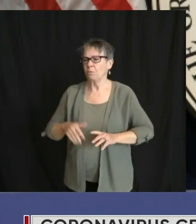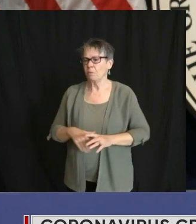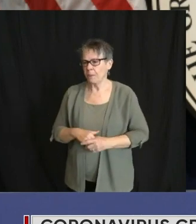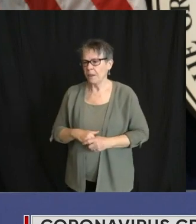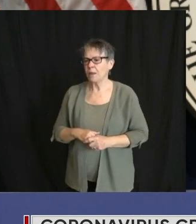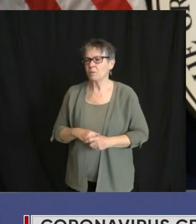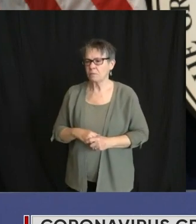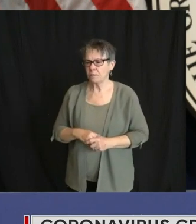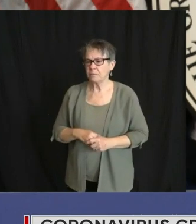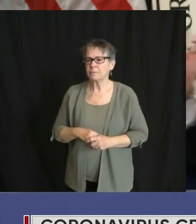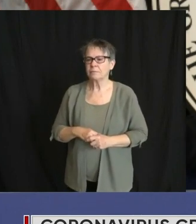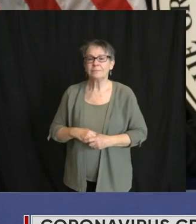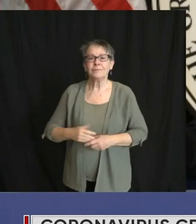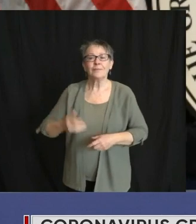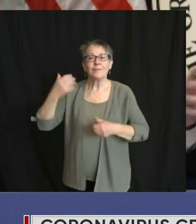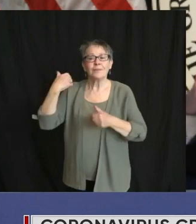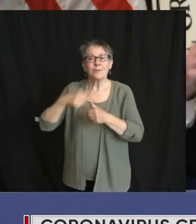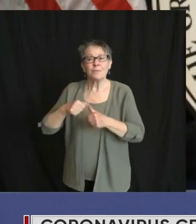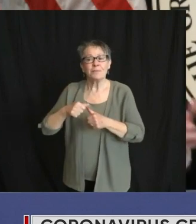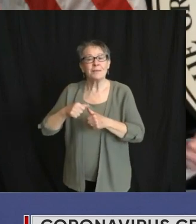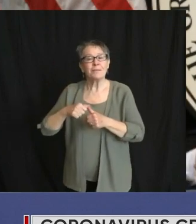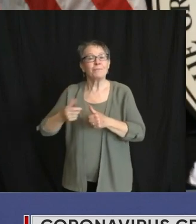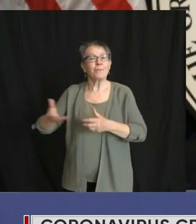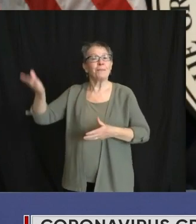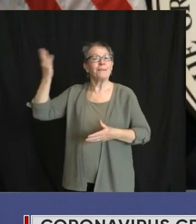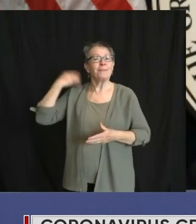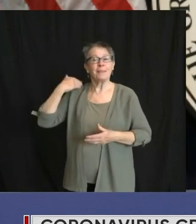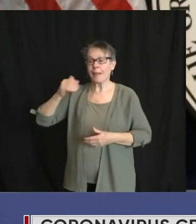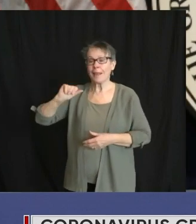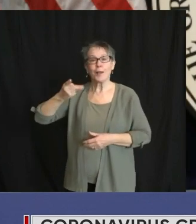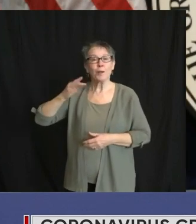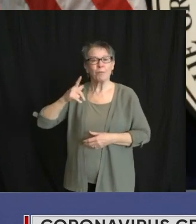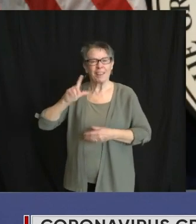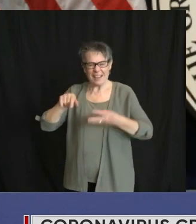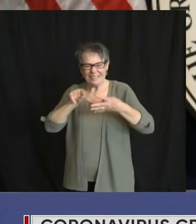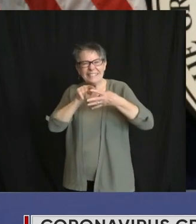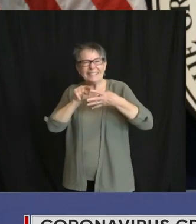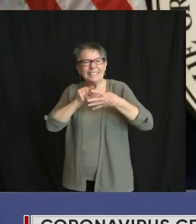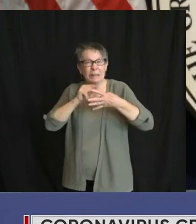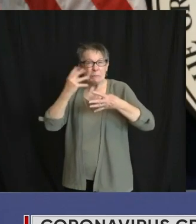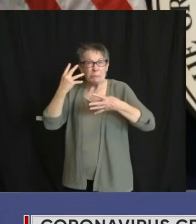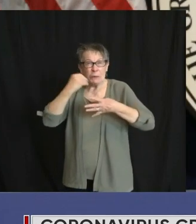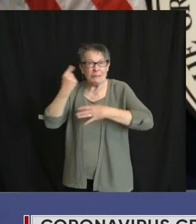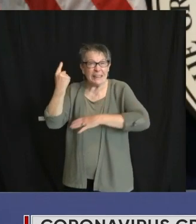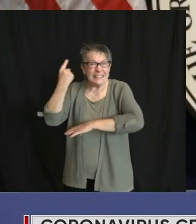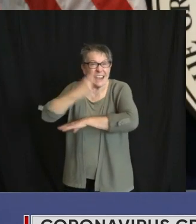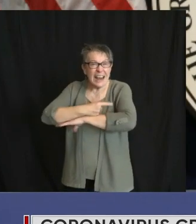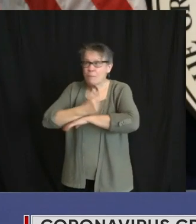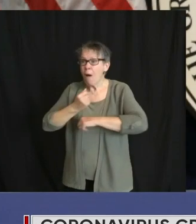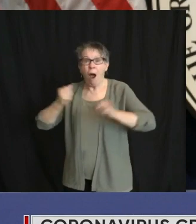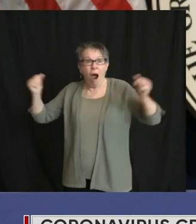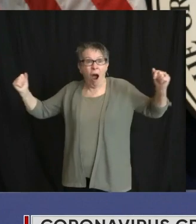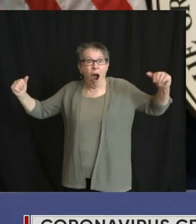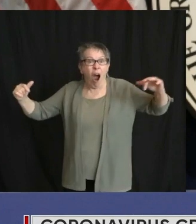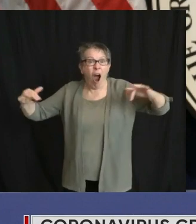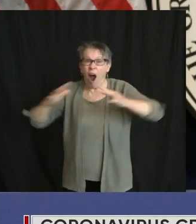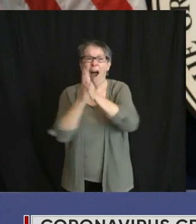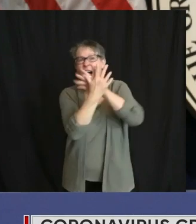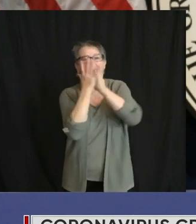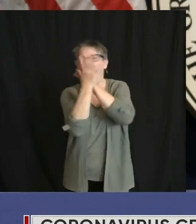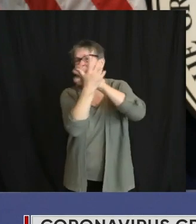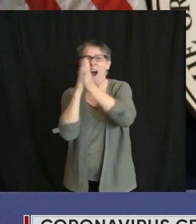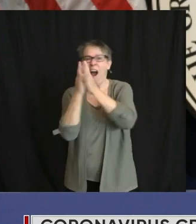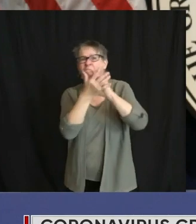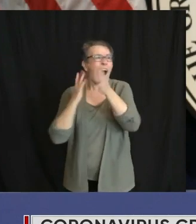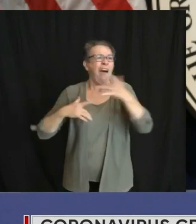THE PARKING CAPACITIES WILL BE